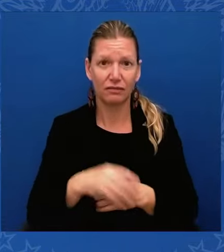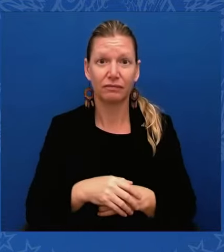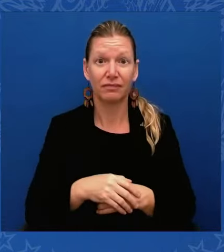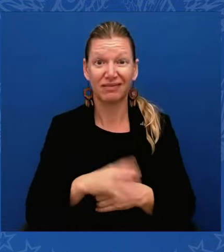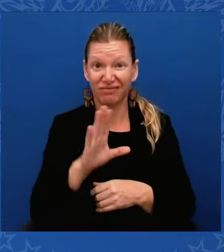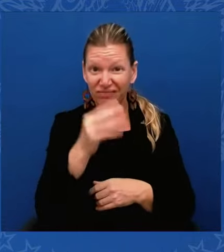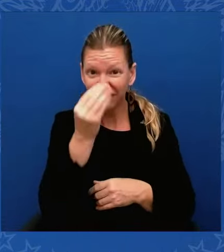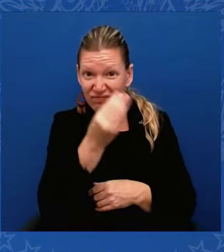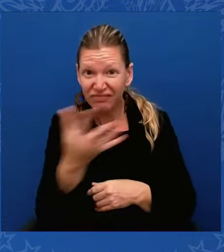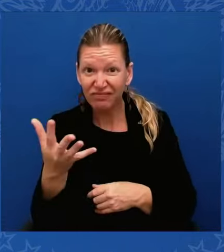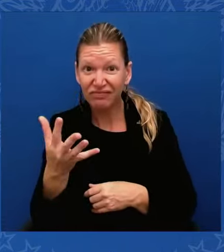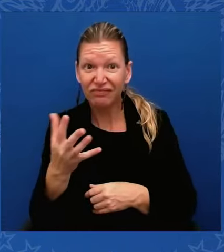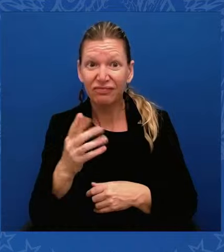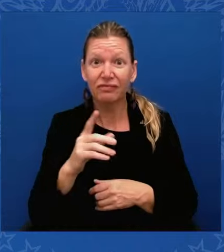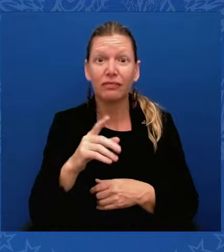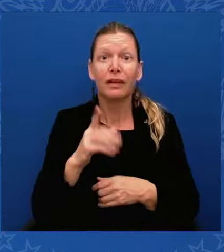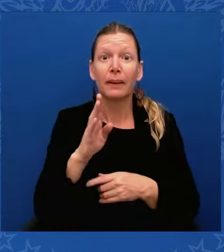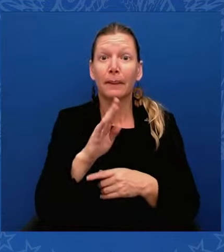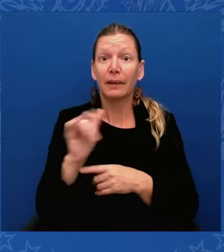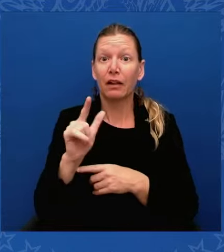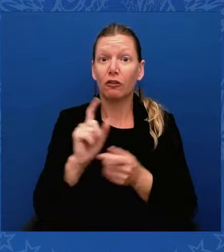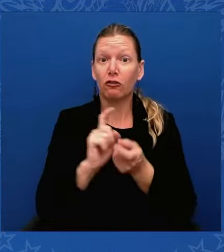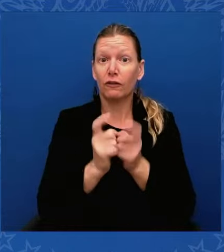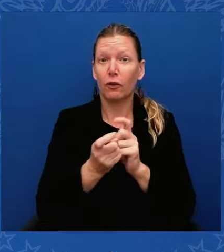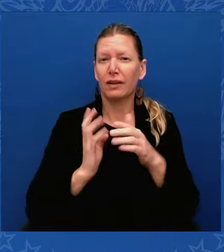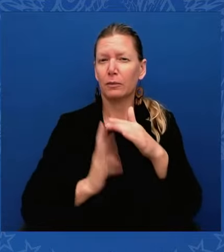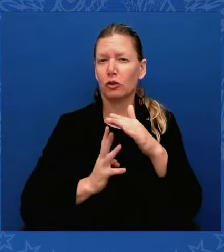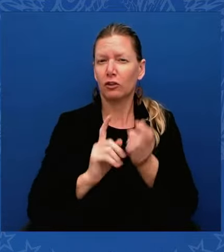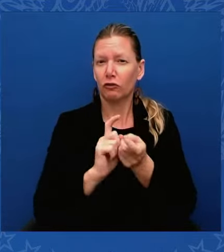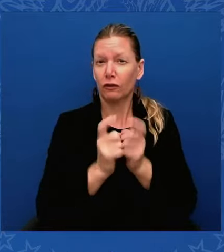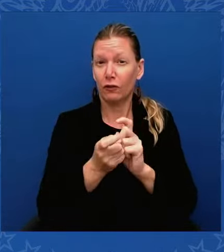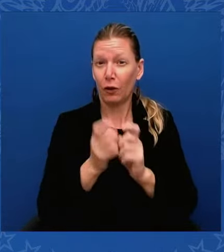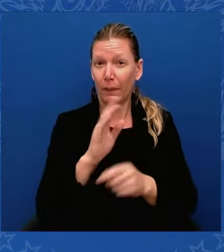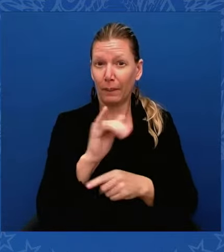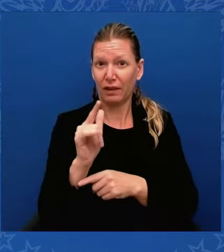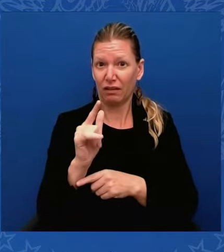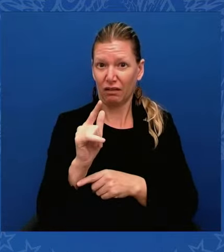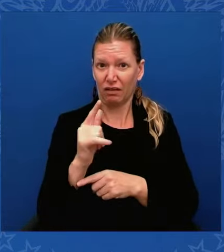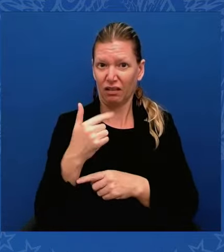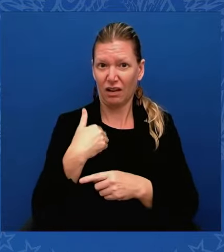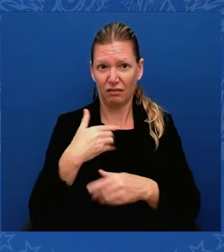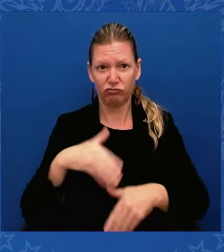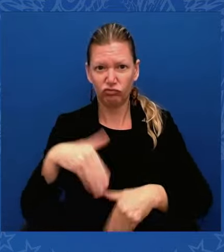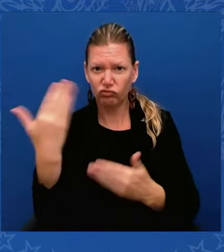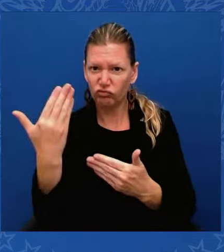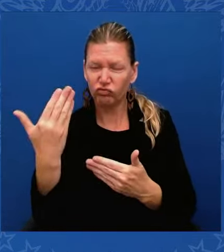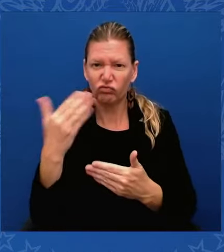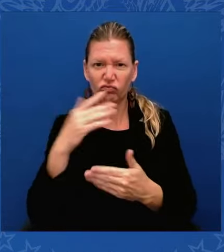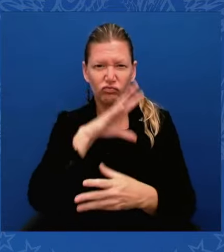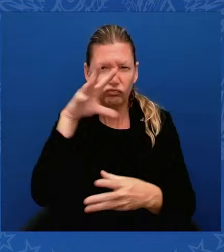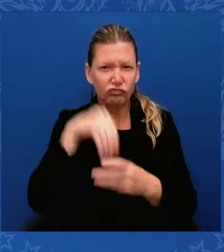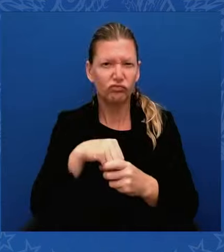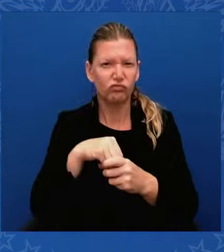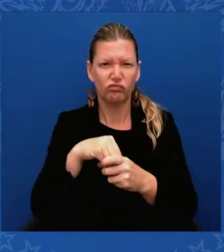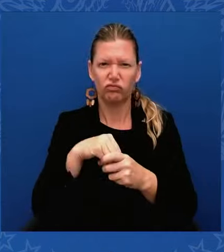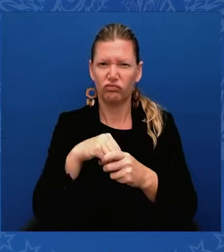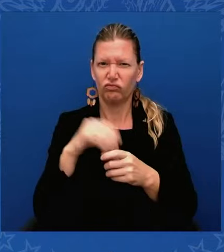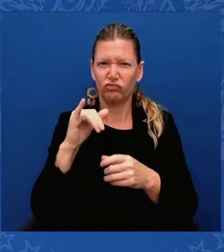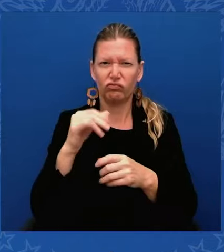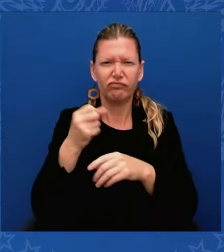It includes the pathway to citizenship for dreamers and expands the number of green cards, so many more families can build the American Dream together.